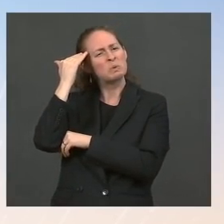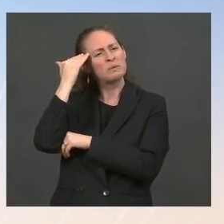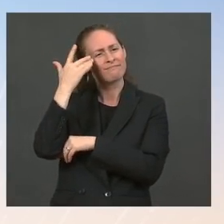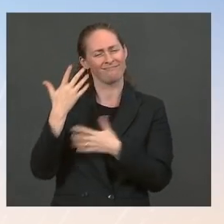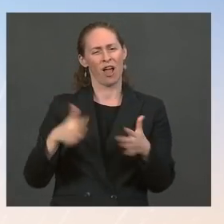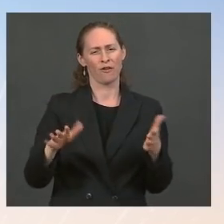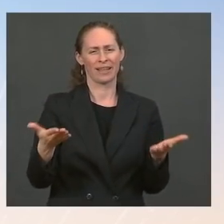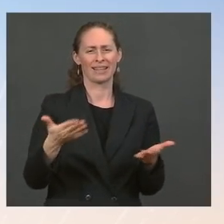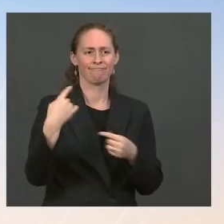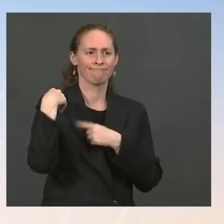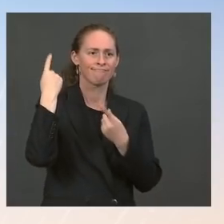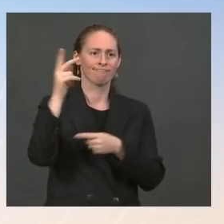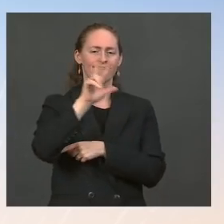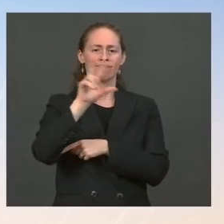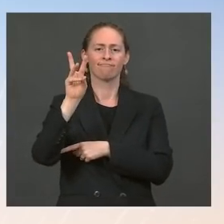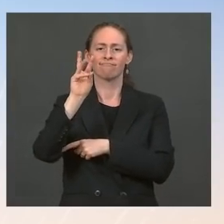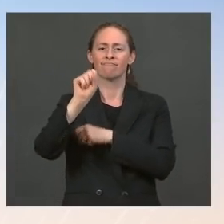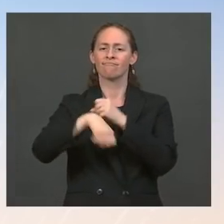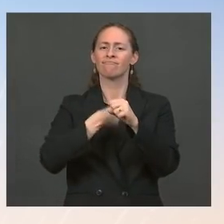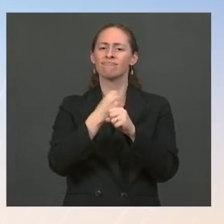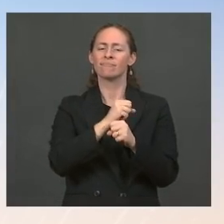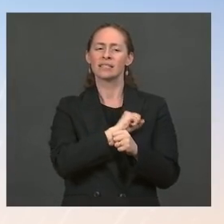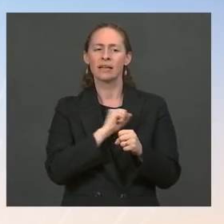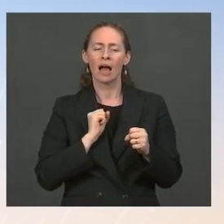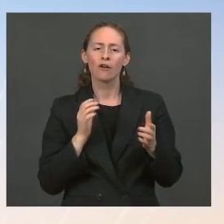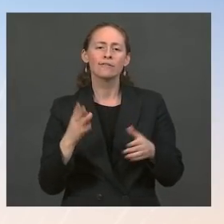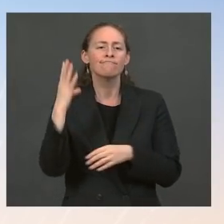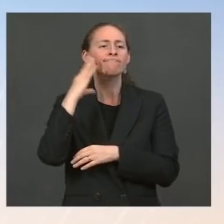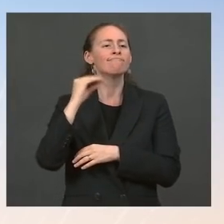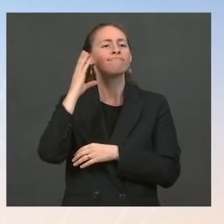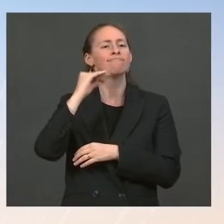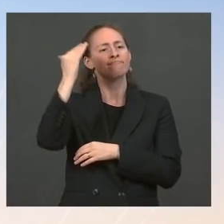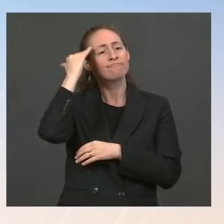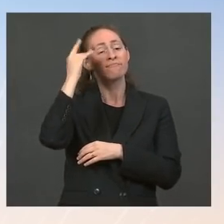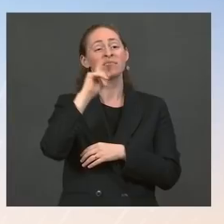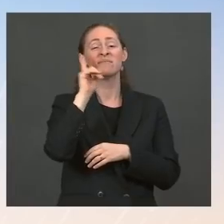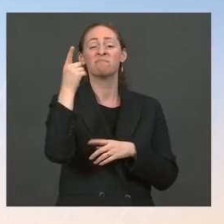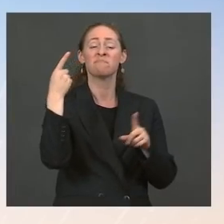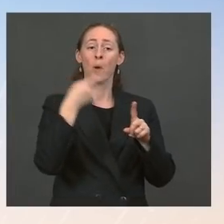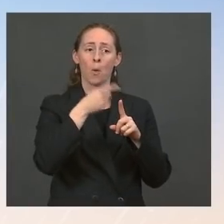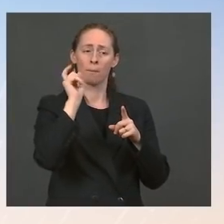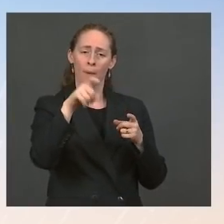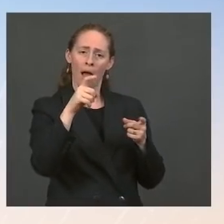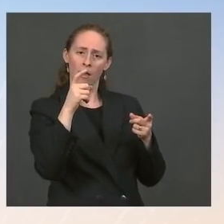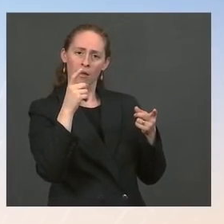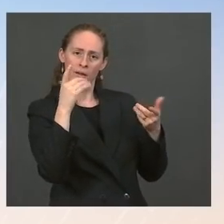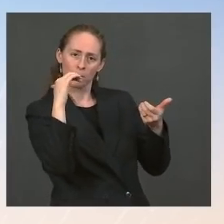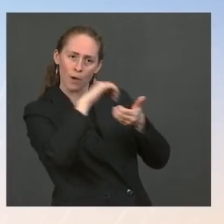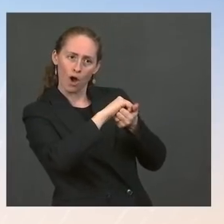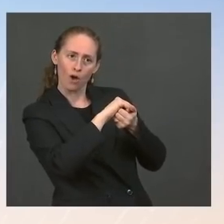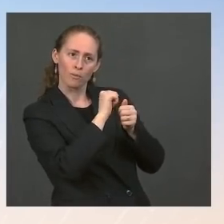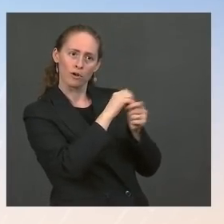that you need partnership in Congress to get bills passed, and that's the only way to make permanent change happen.